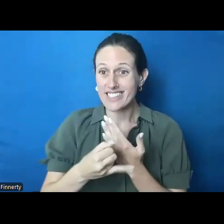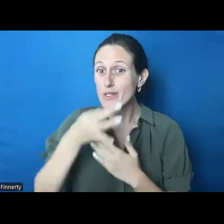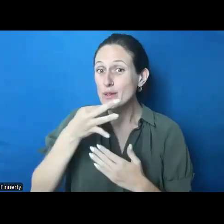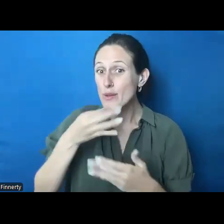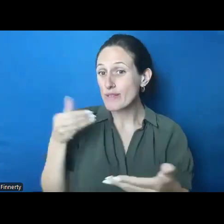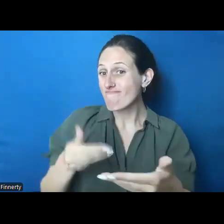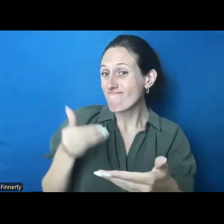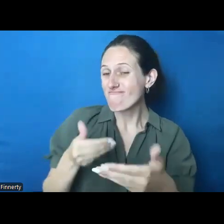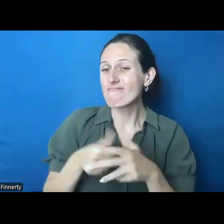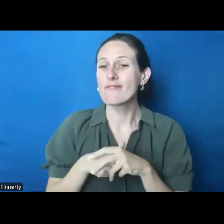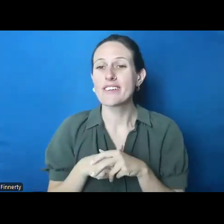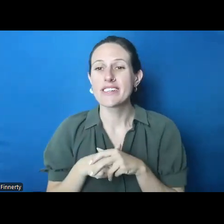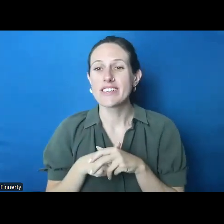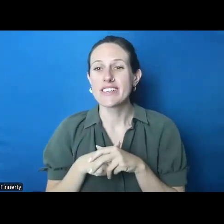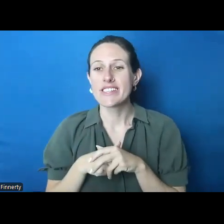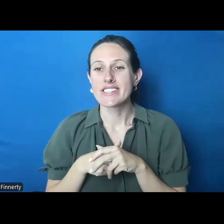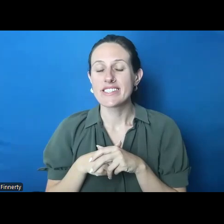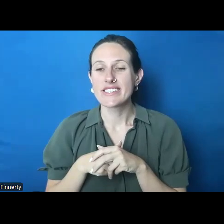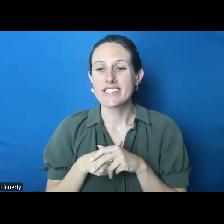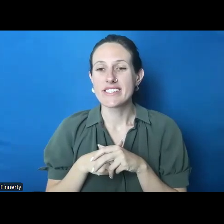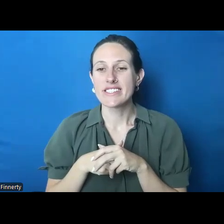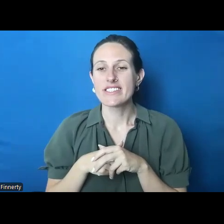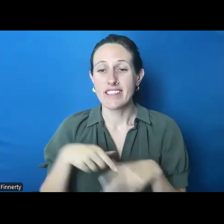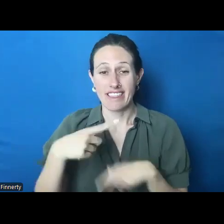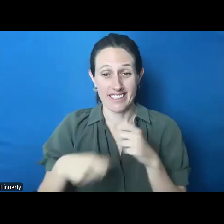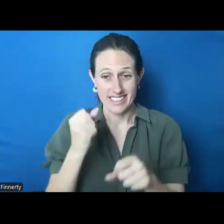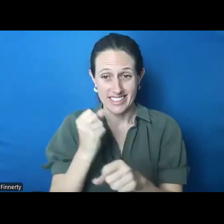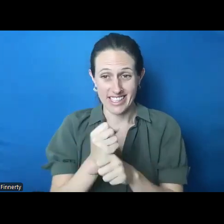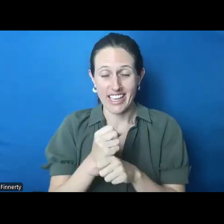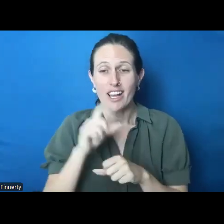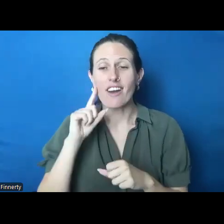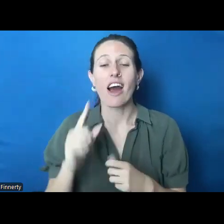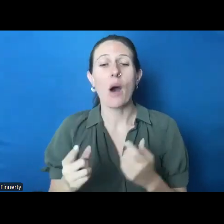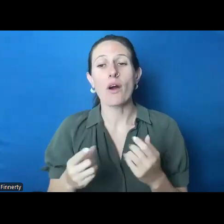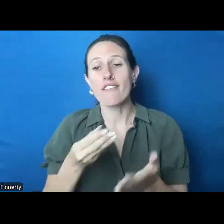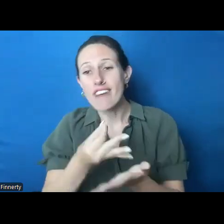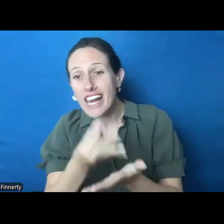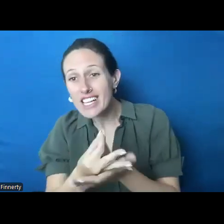fiscal year at MOD, we are expanding our financial and technical support to